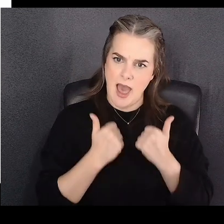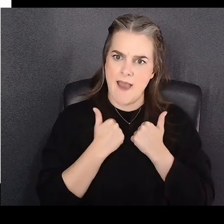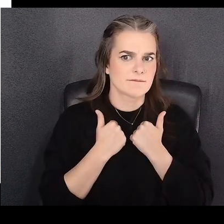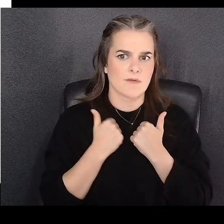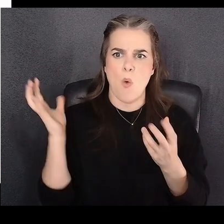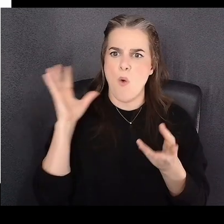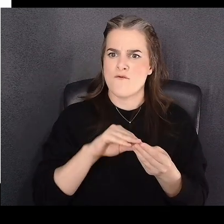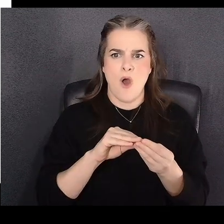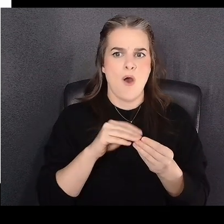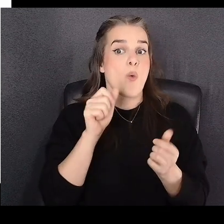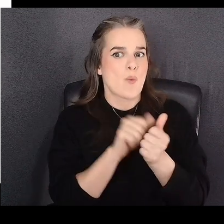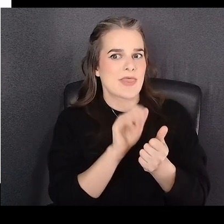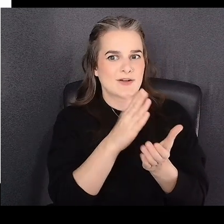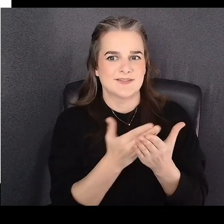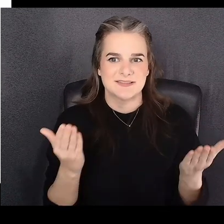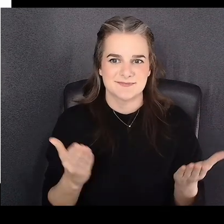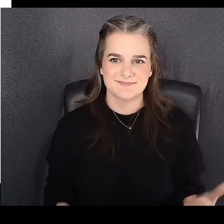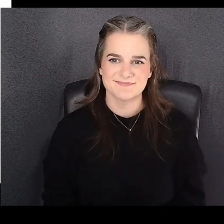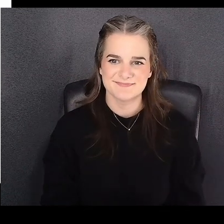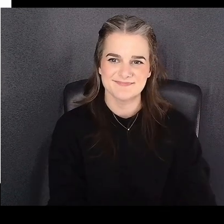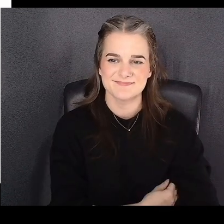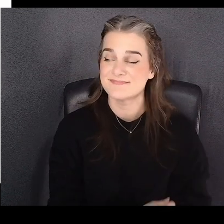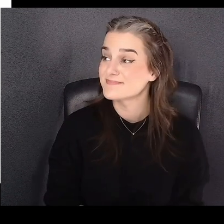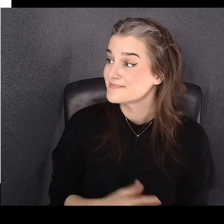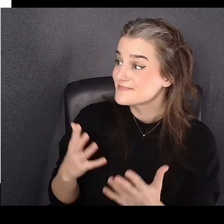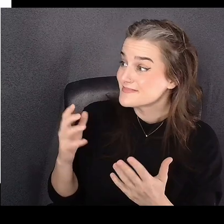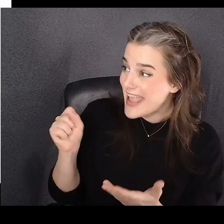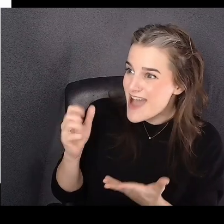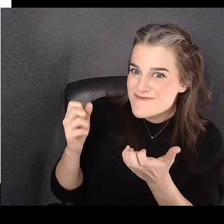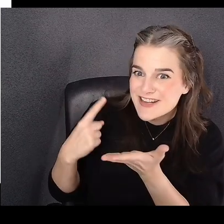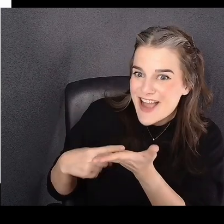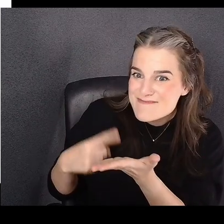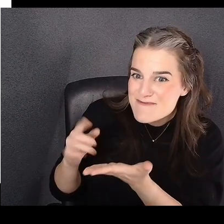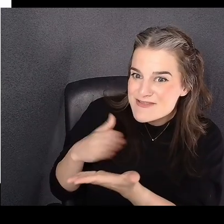Yeah, do you want to talk about music? I can.